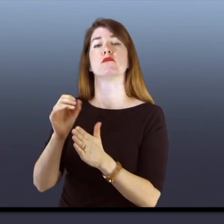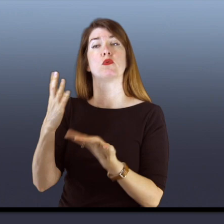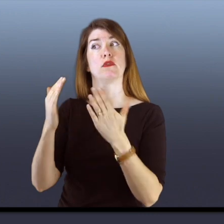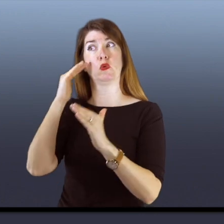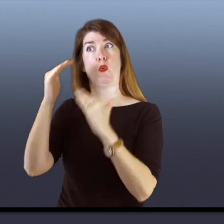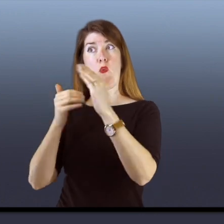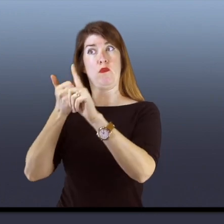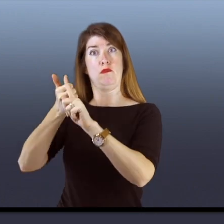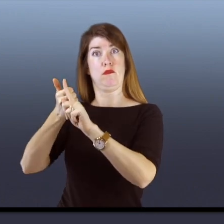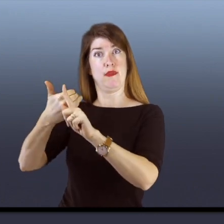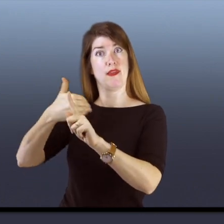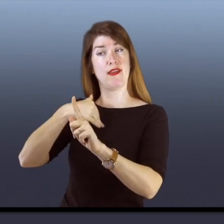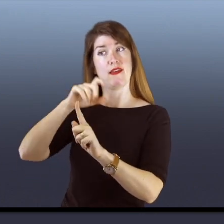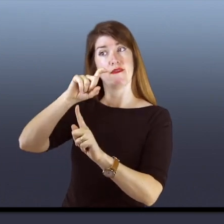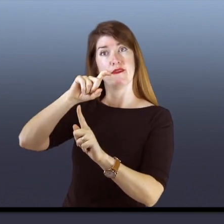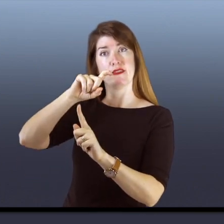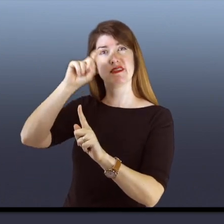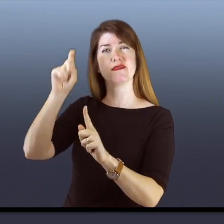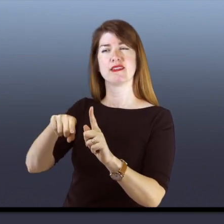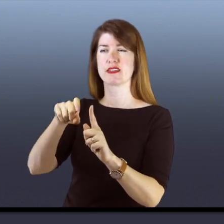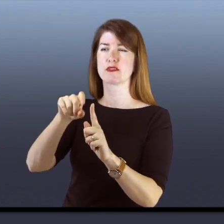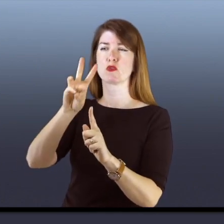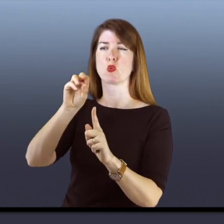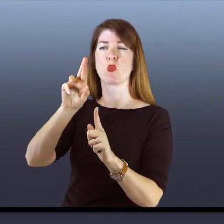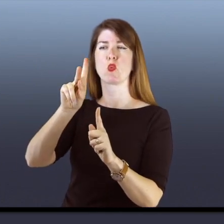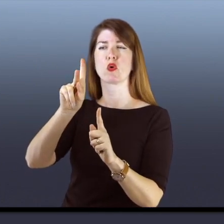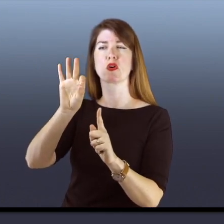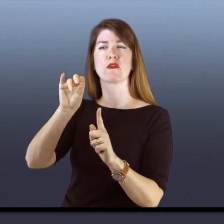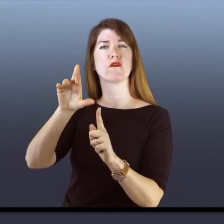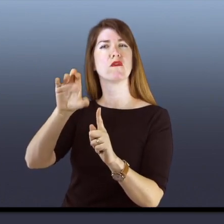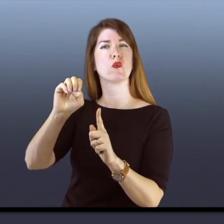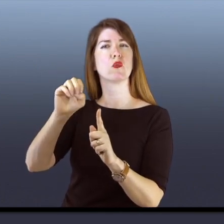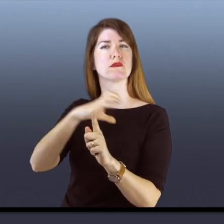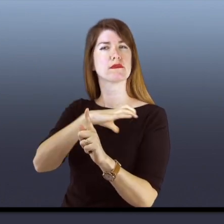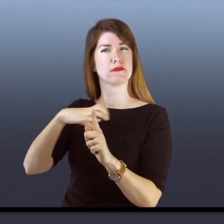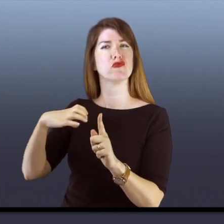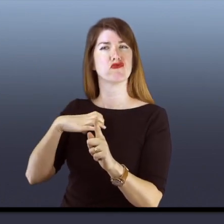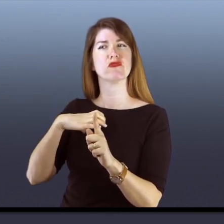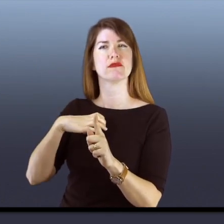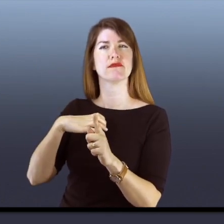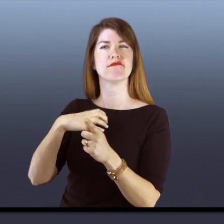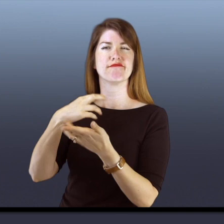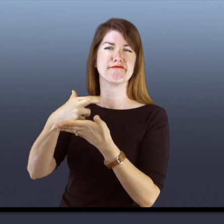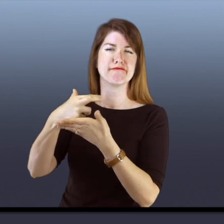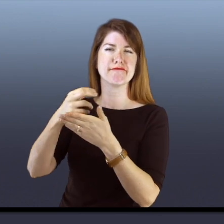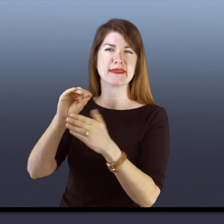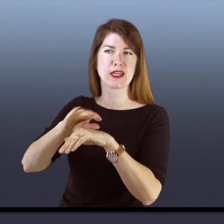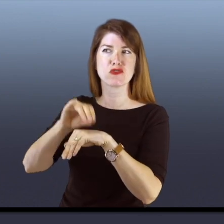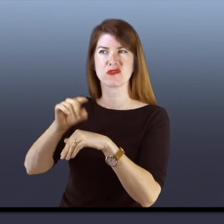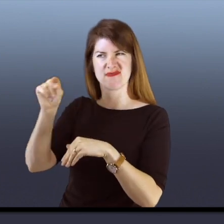and they have a Texas Workforce Commission vocational rehab counselor, they have -- may also have some of that information.